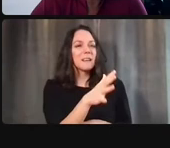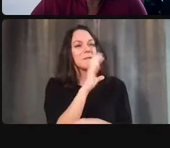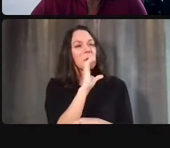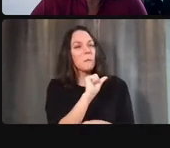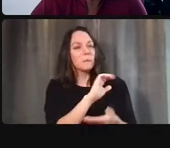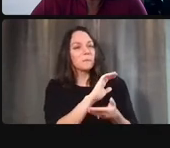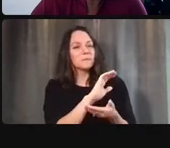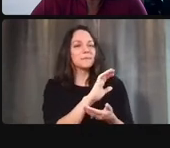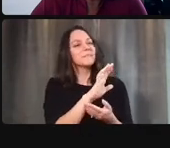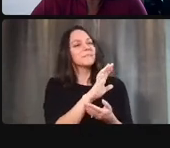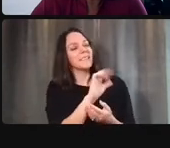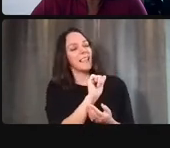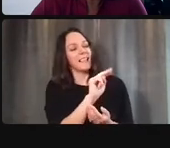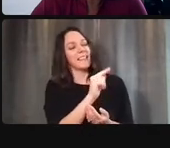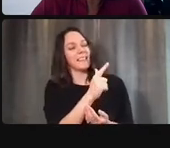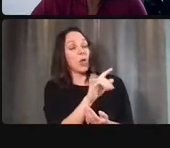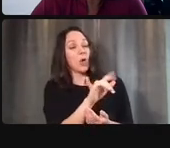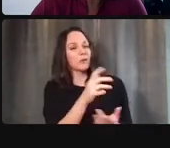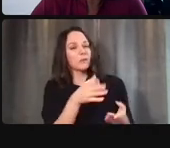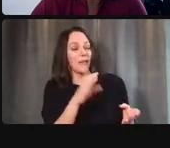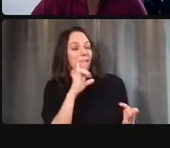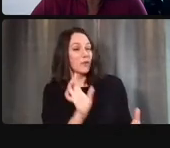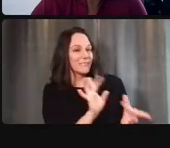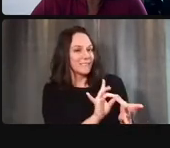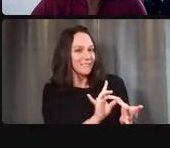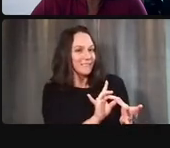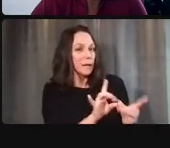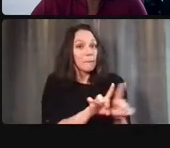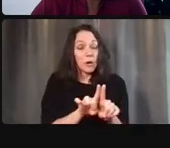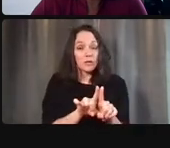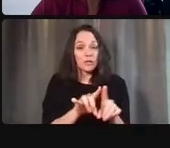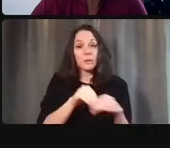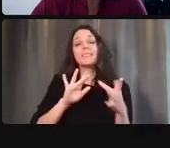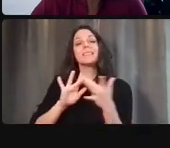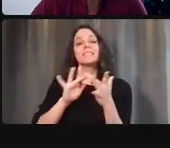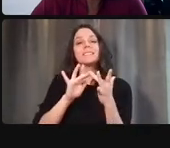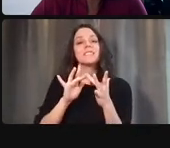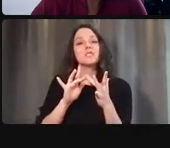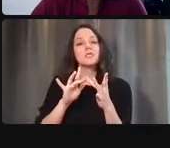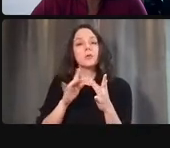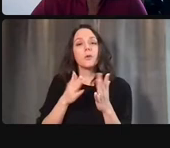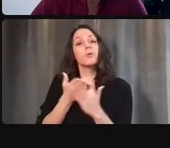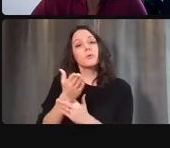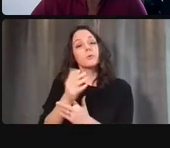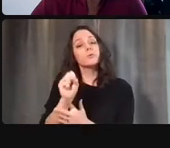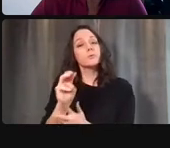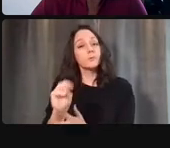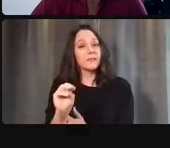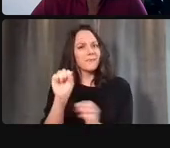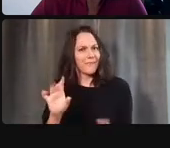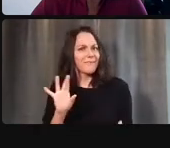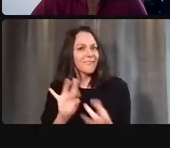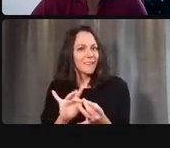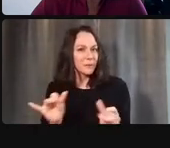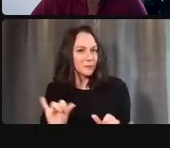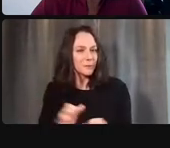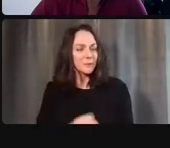with people and also be in the digital realm of connecting through social media. The image that you're seeing on the right